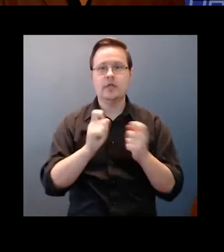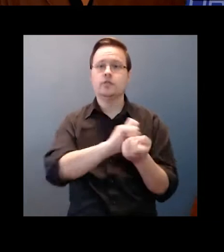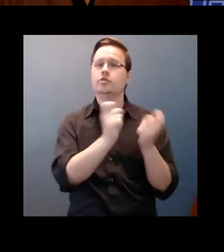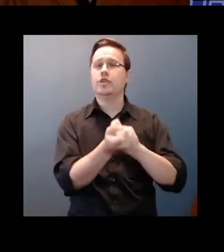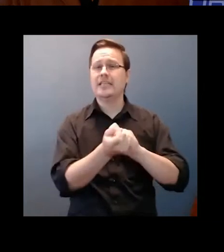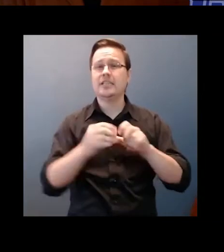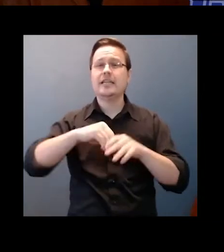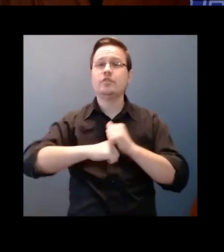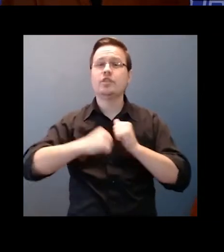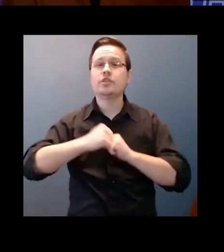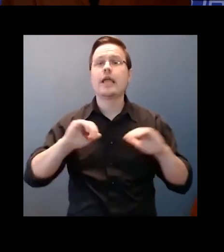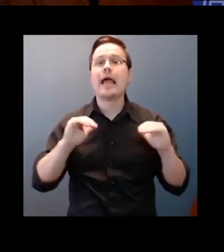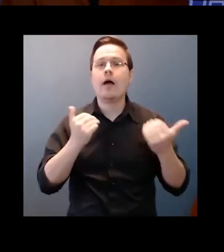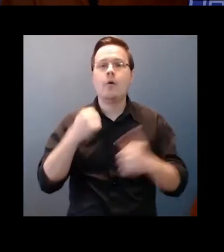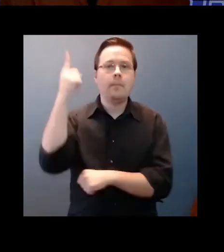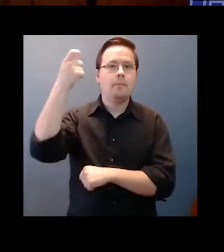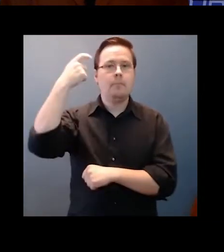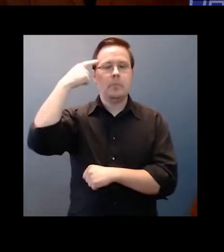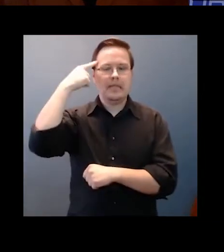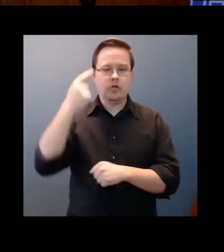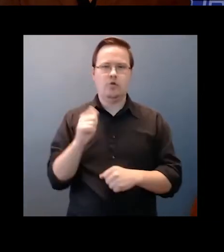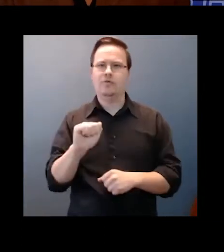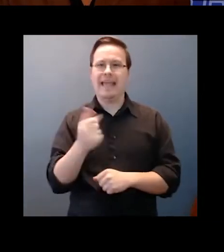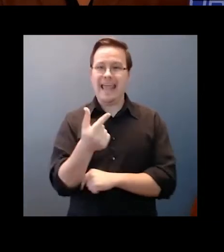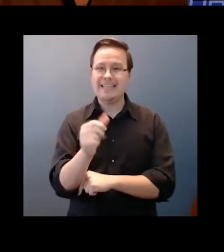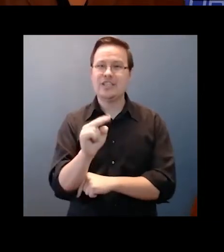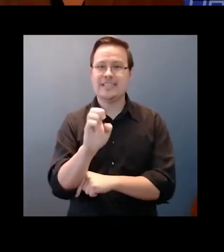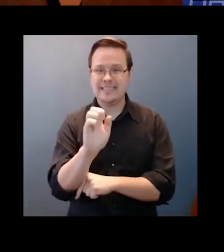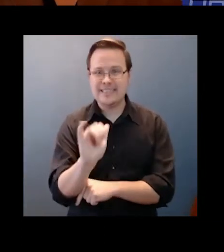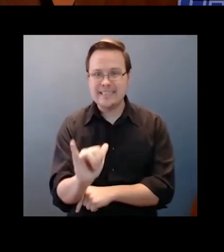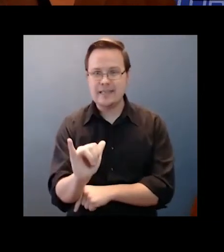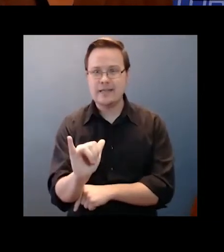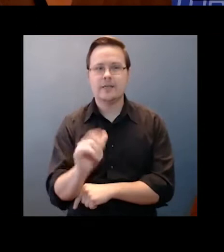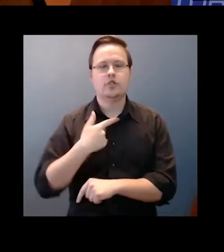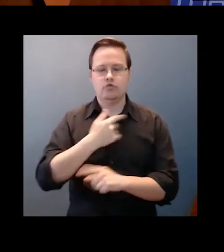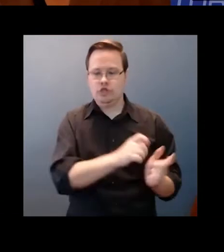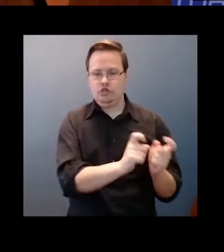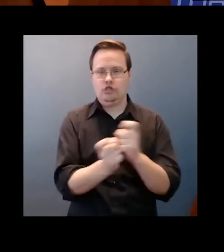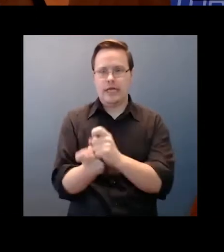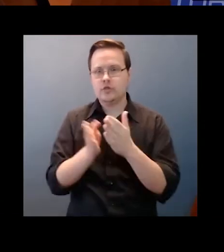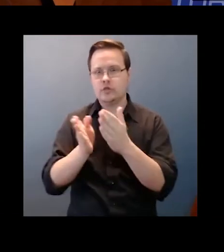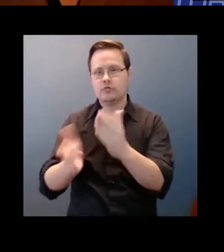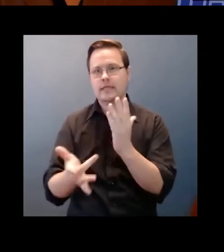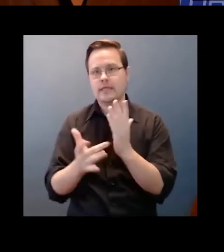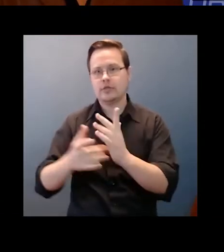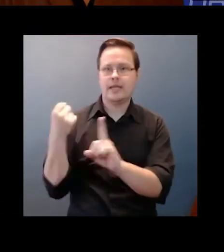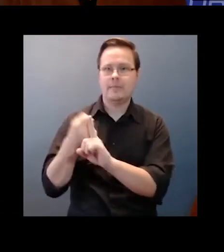political agency to redirect the technologies that impacts our lives and the lives of those communities that we belong to.